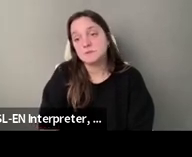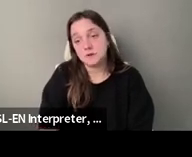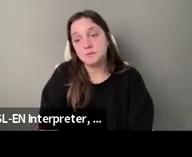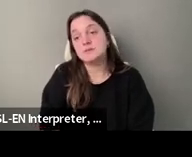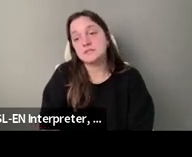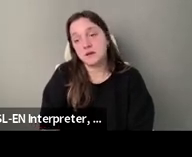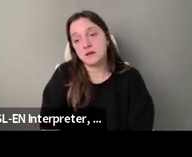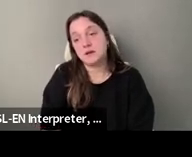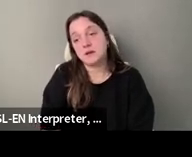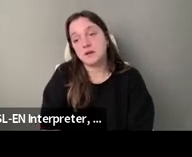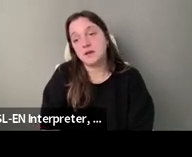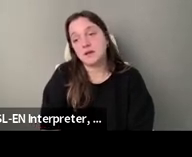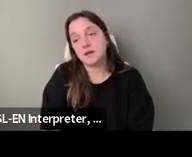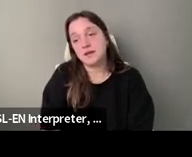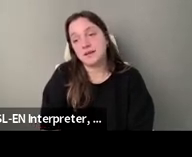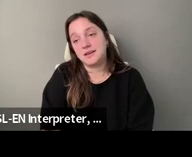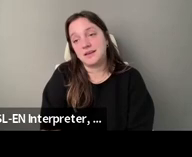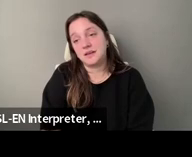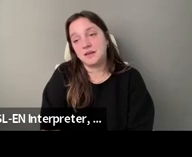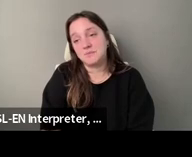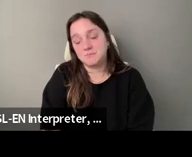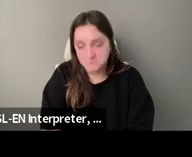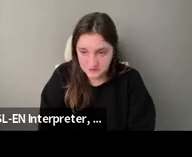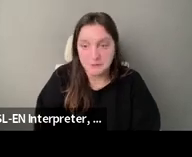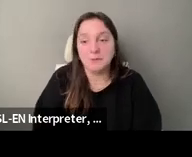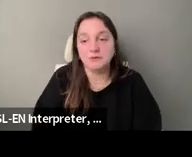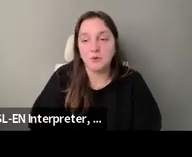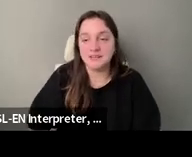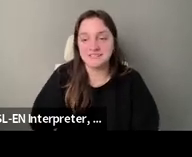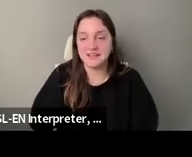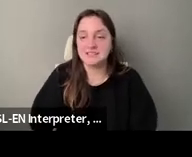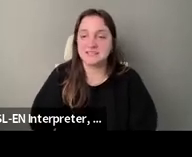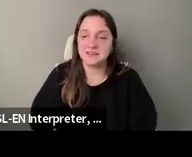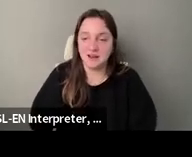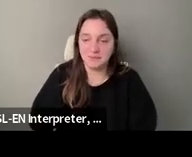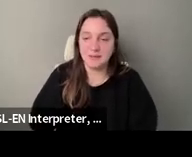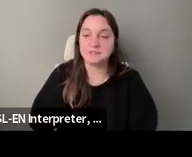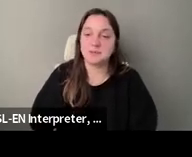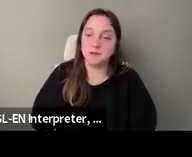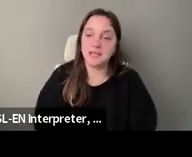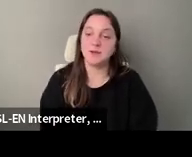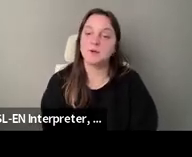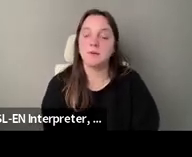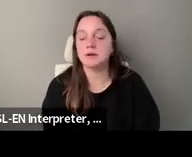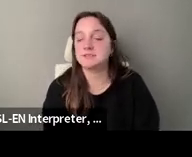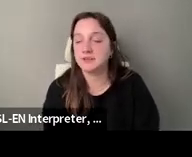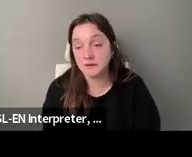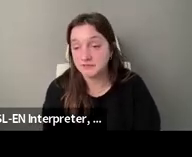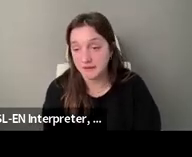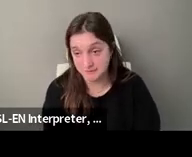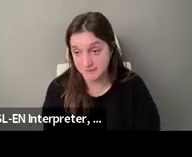So most deaf people know what it's like to not be able to communicate amongst their hearing family members, so that's already isolation that